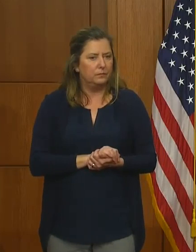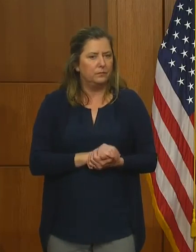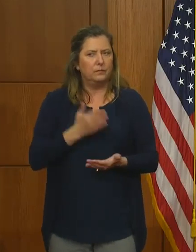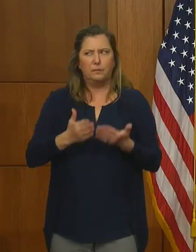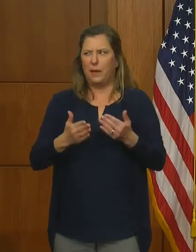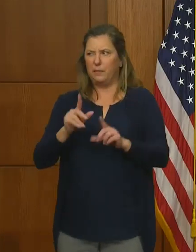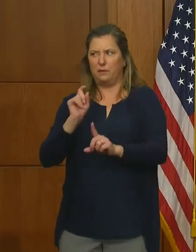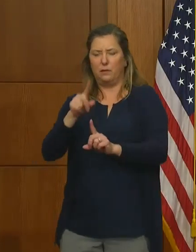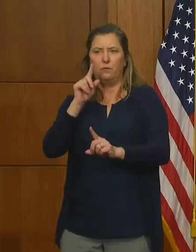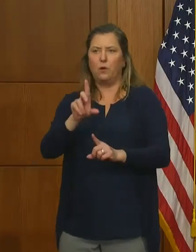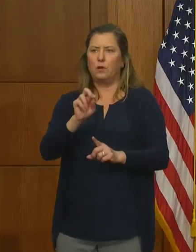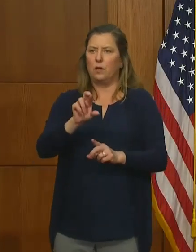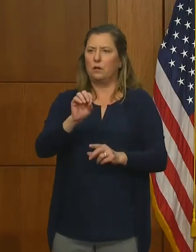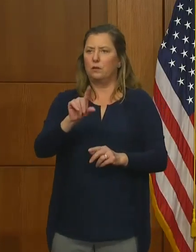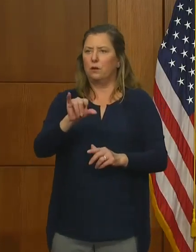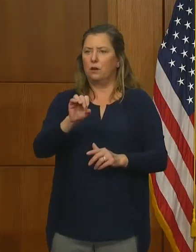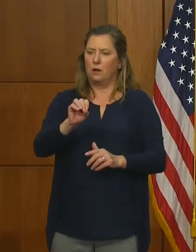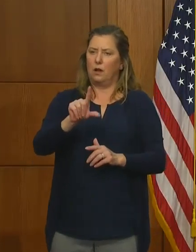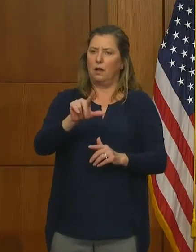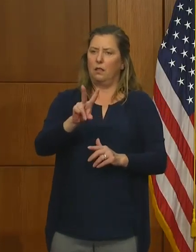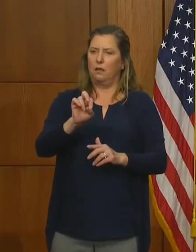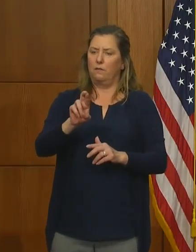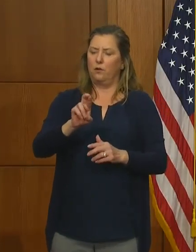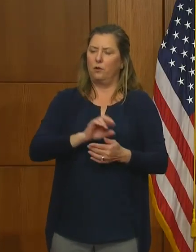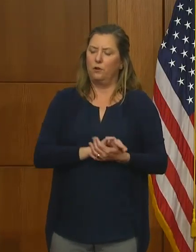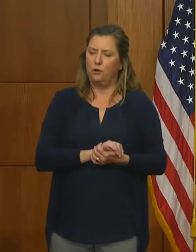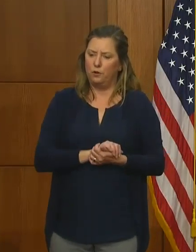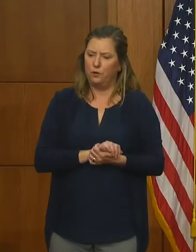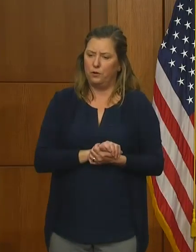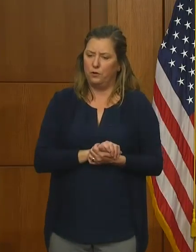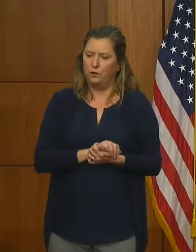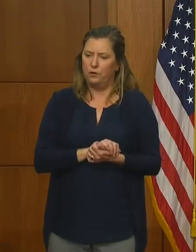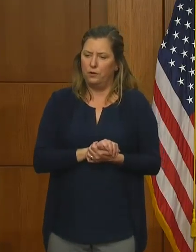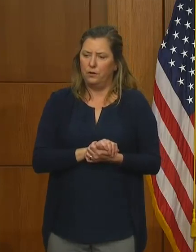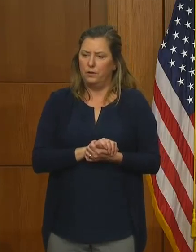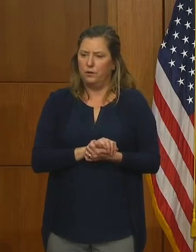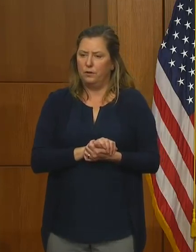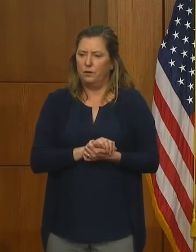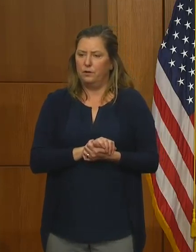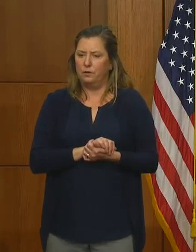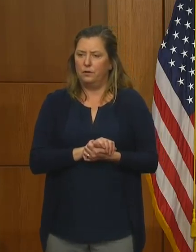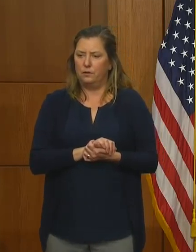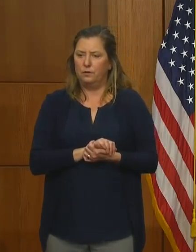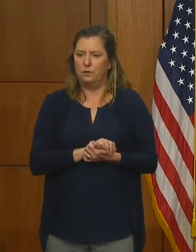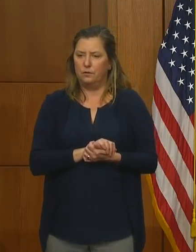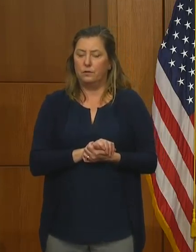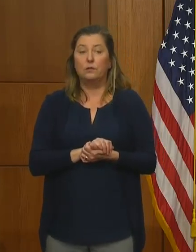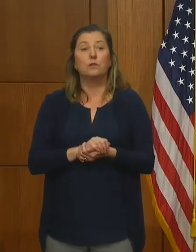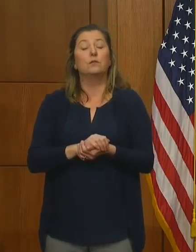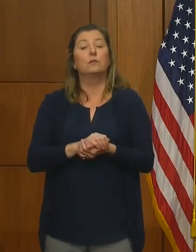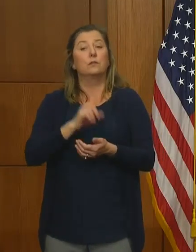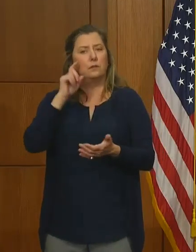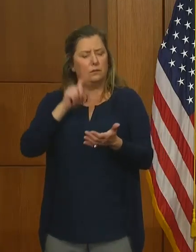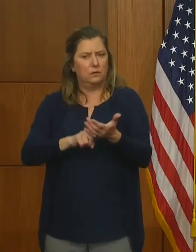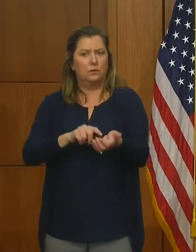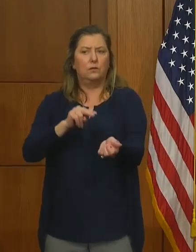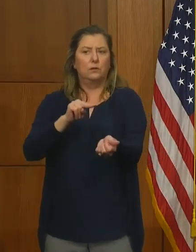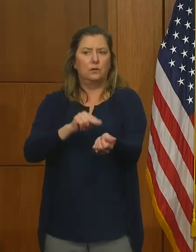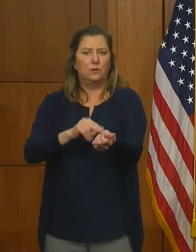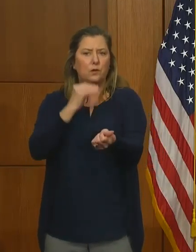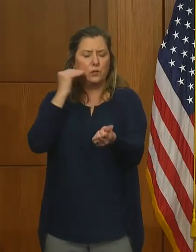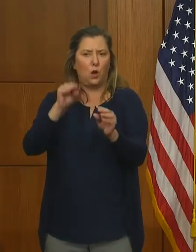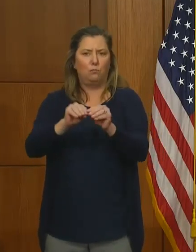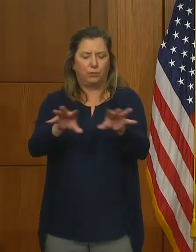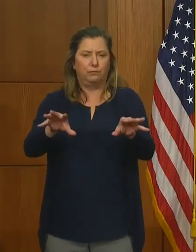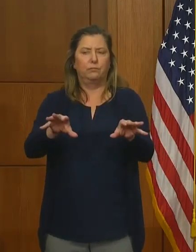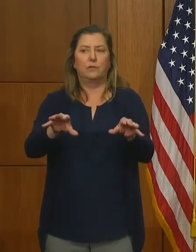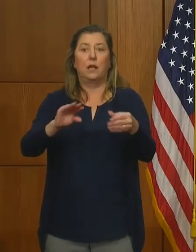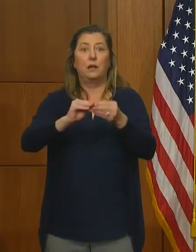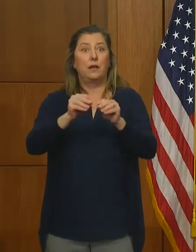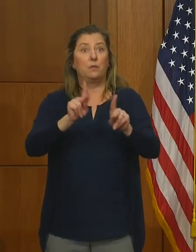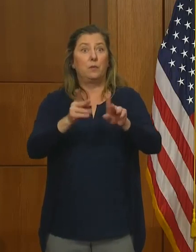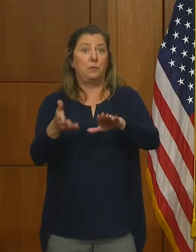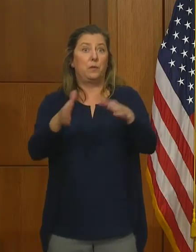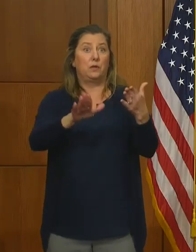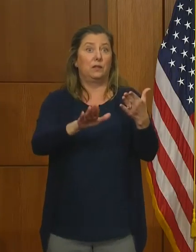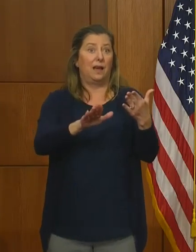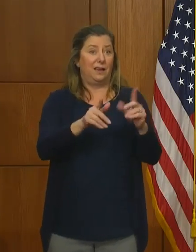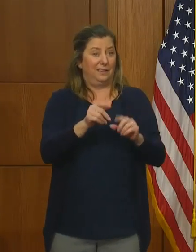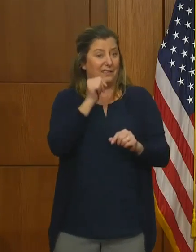HAD THAT THE- YOU. THE DAY. IN